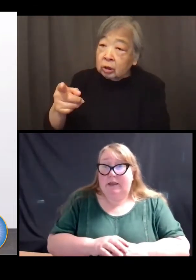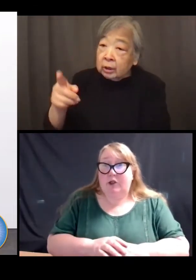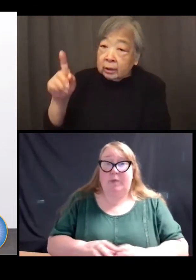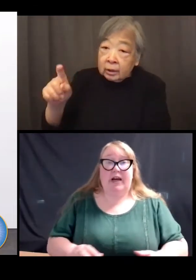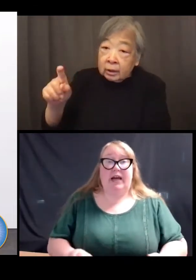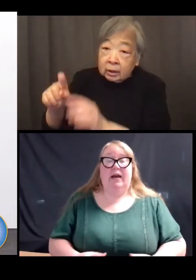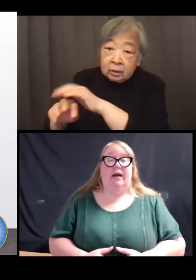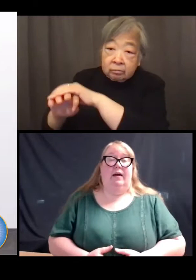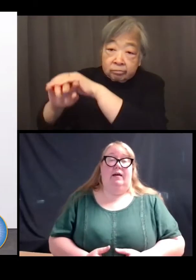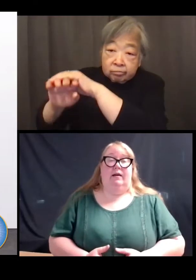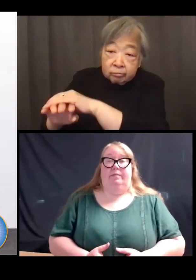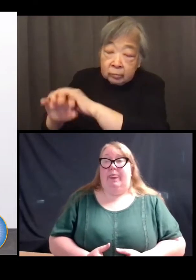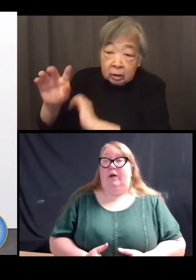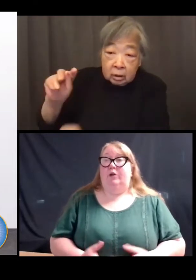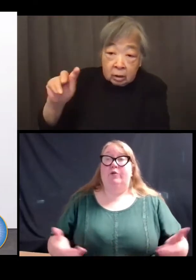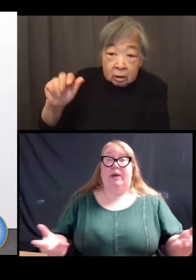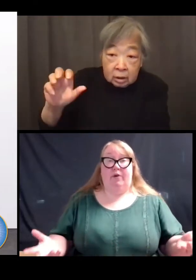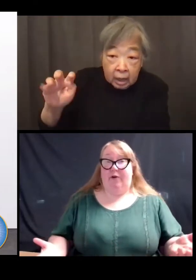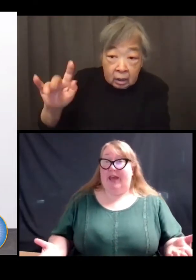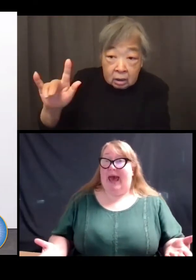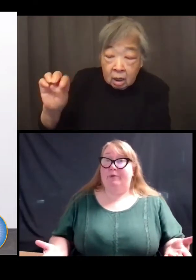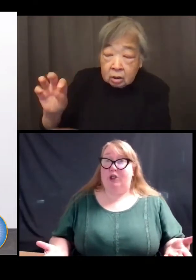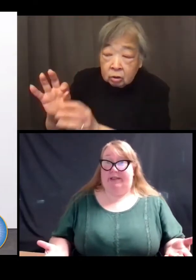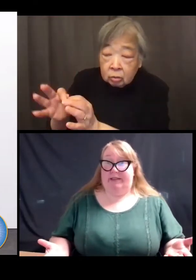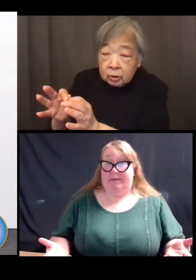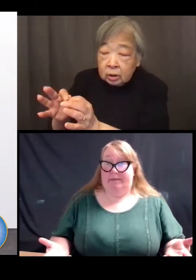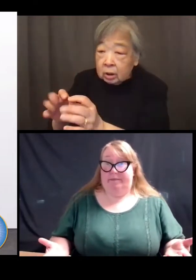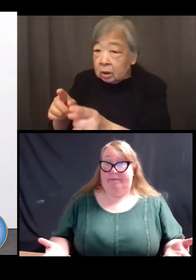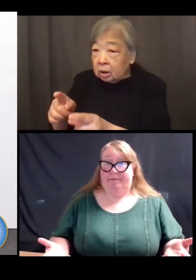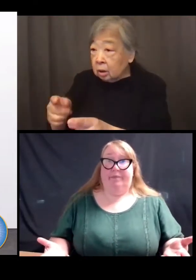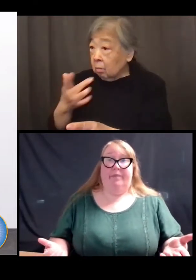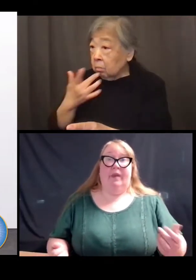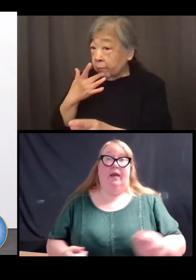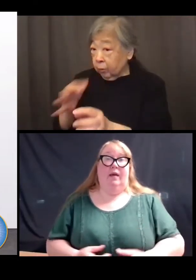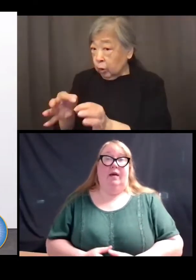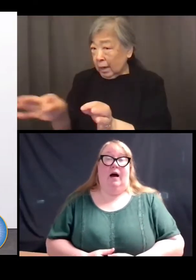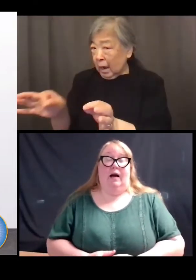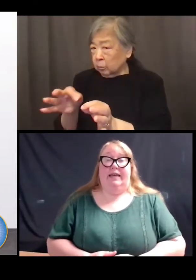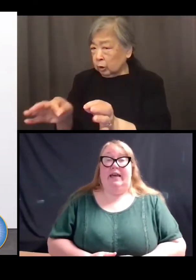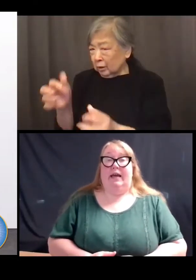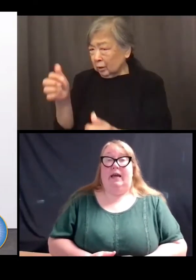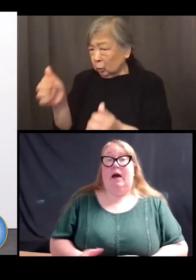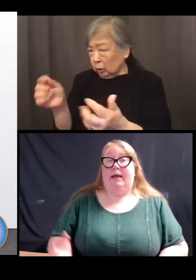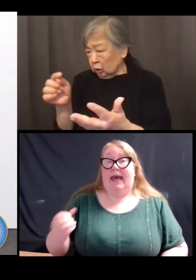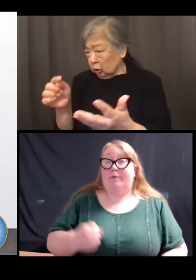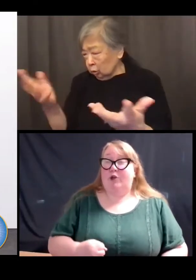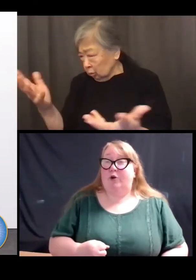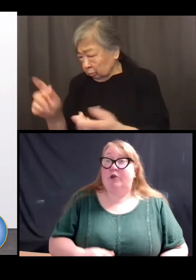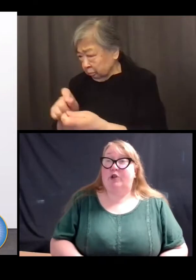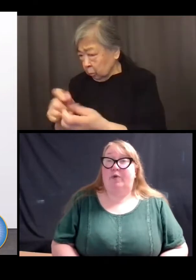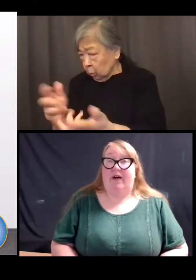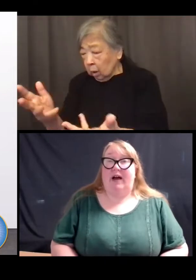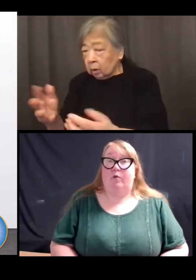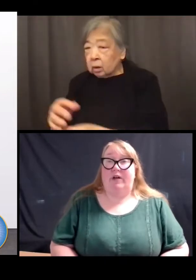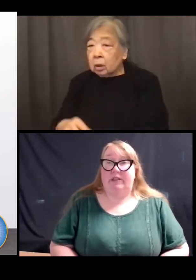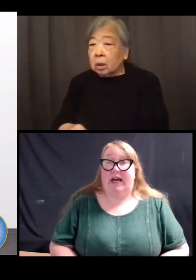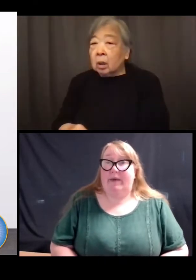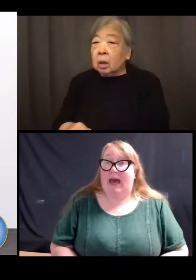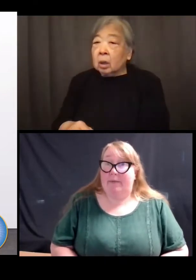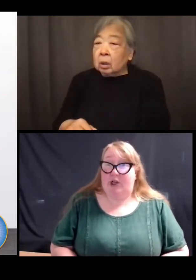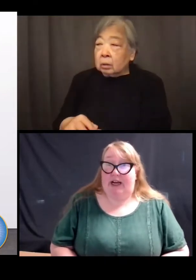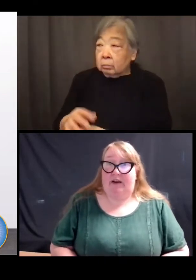interpreting? Do they prefer captions? Getting cautioners to provide real-time captioning